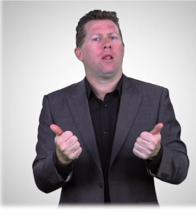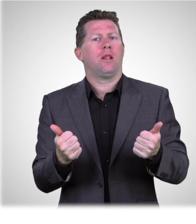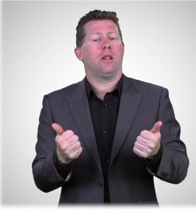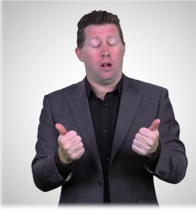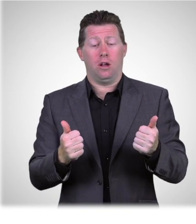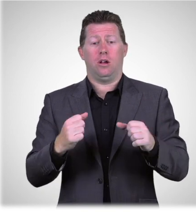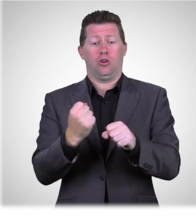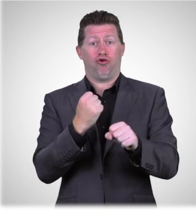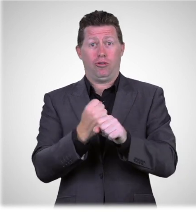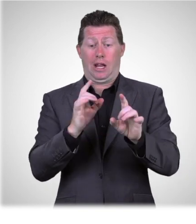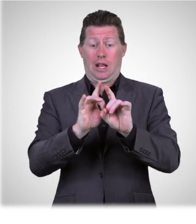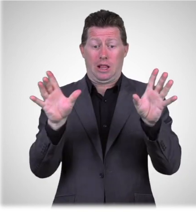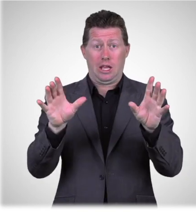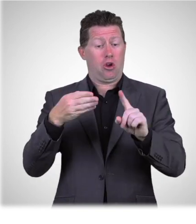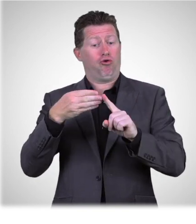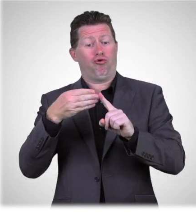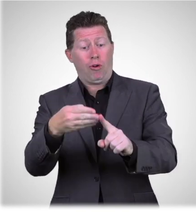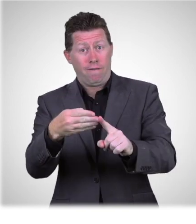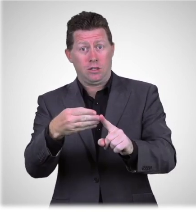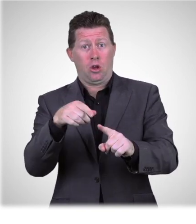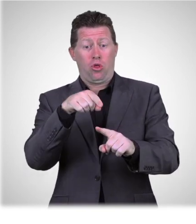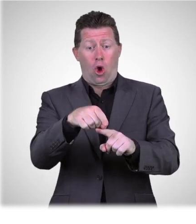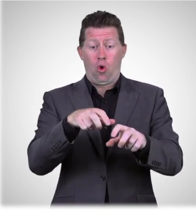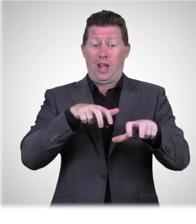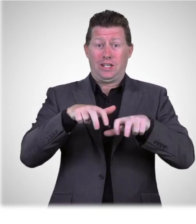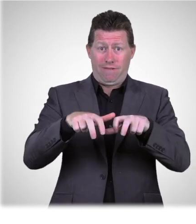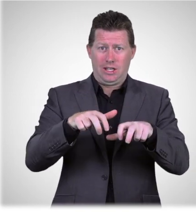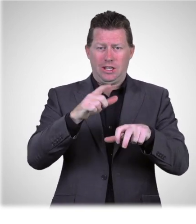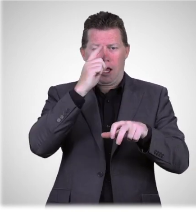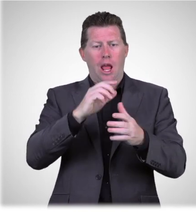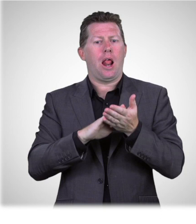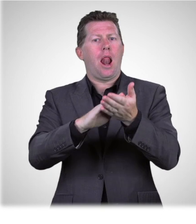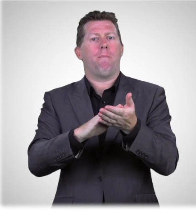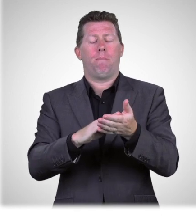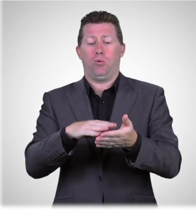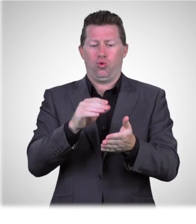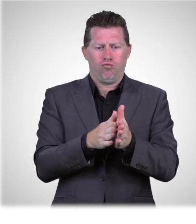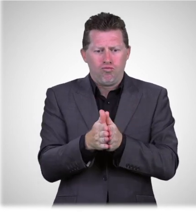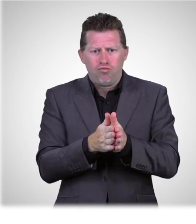clear, relevant and varied pre-class activities can enhance student motivation by ensuring that